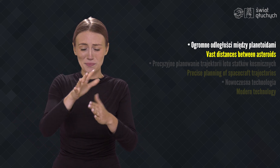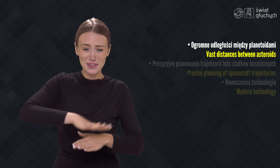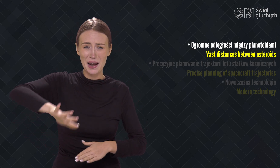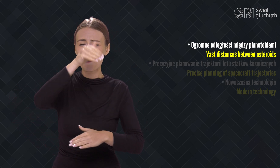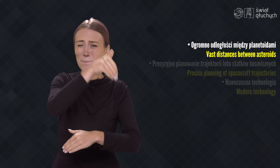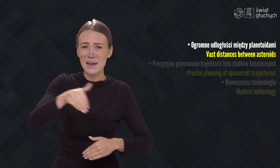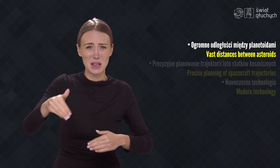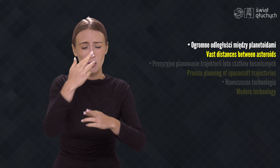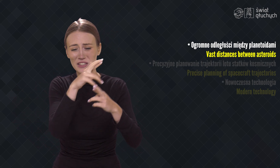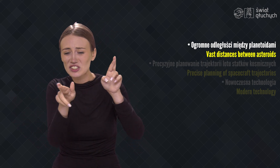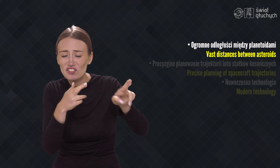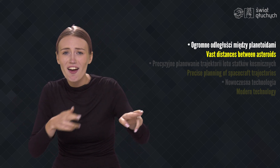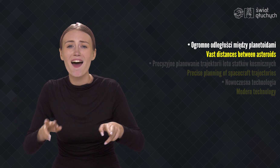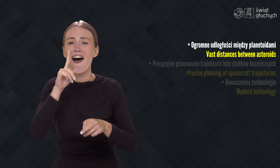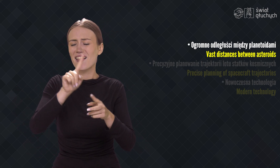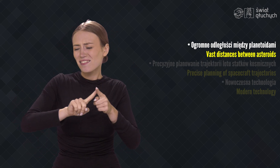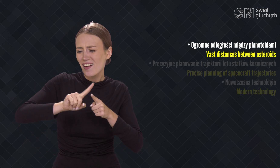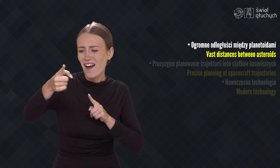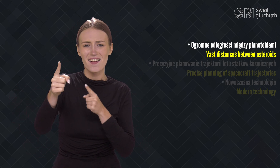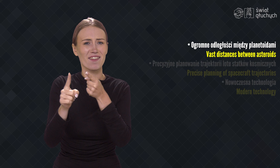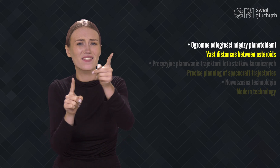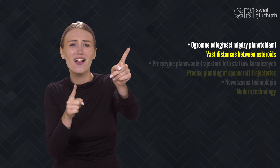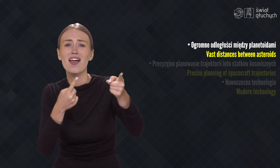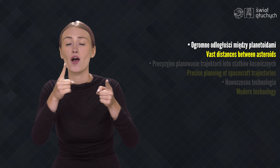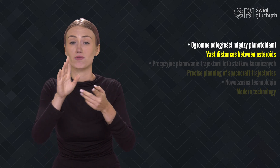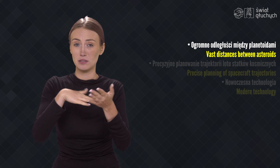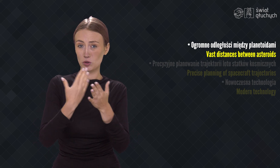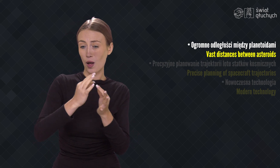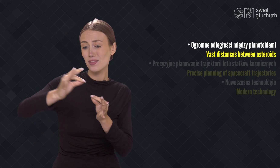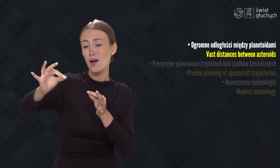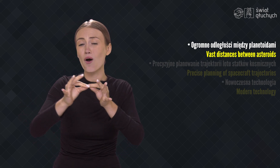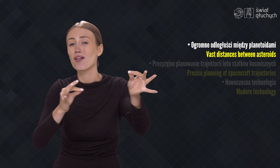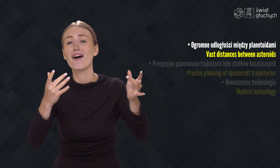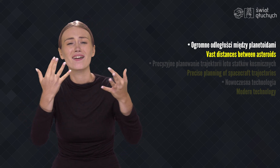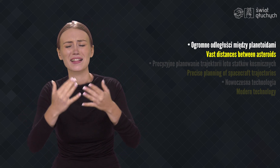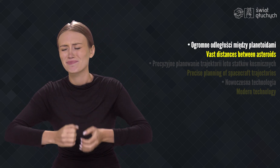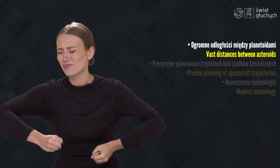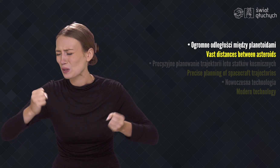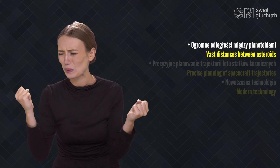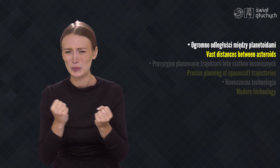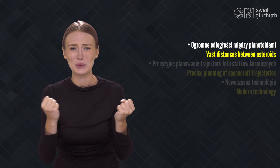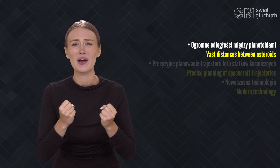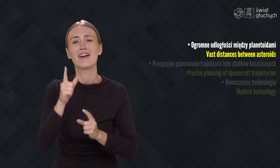Although the asteroid belt contains millions of objects, they are very far apart. The average distances between asteroids are enormous —